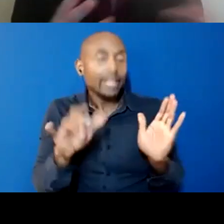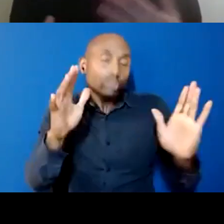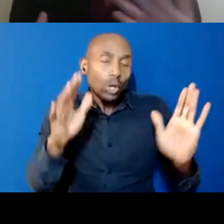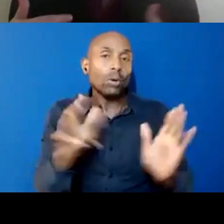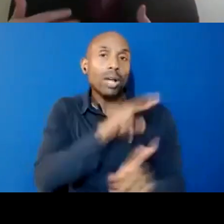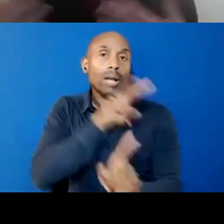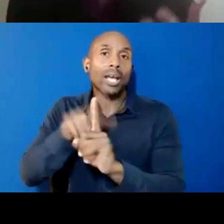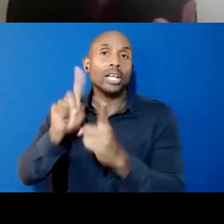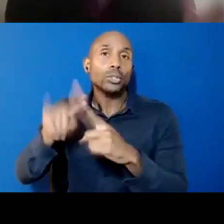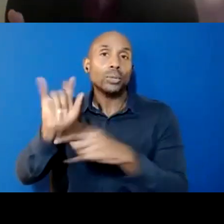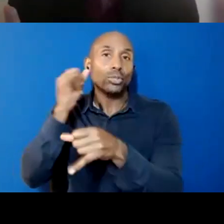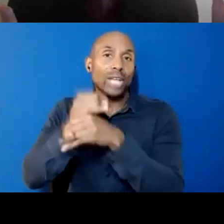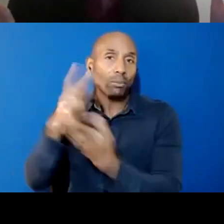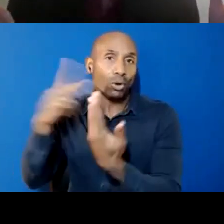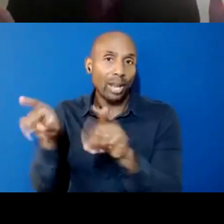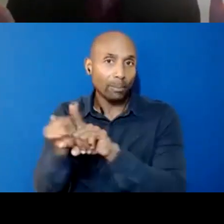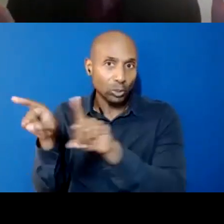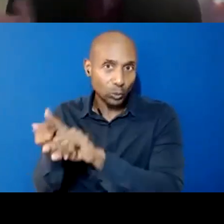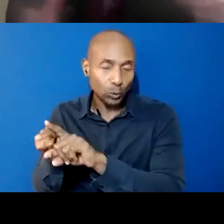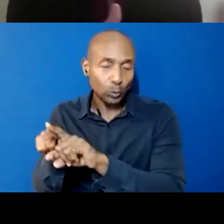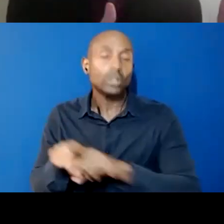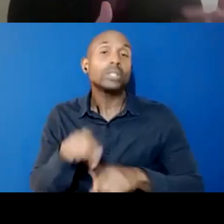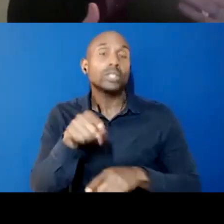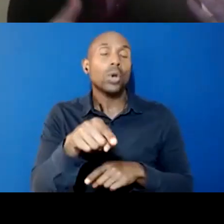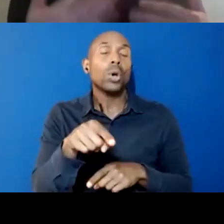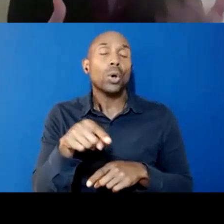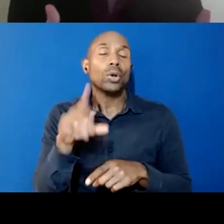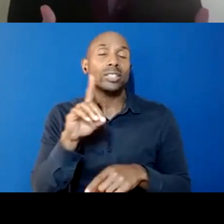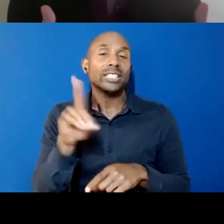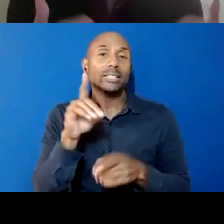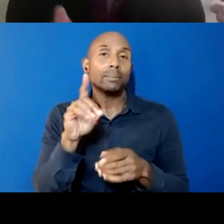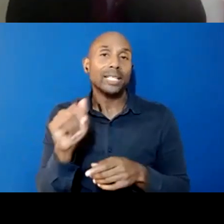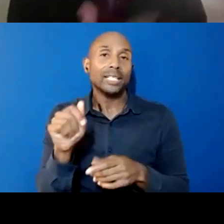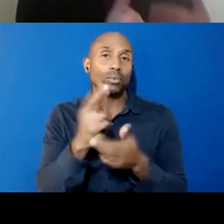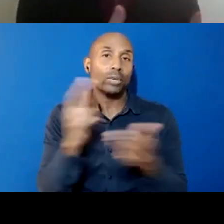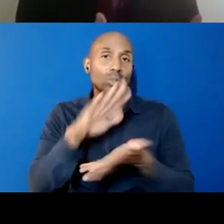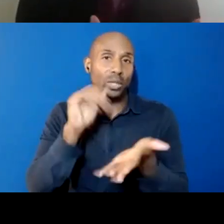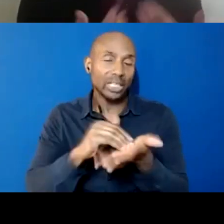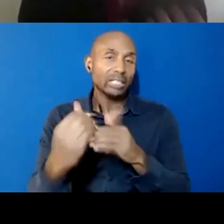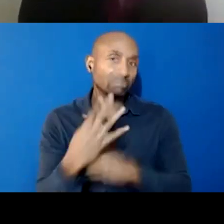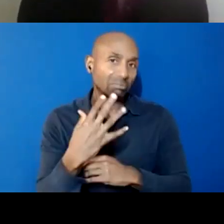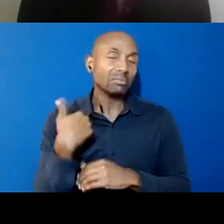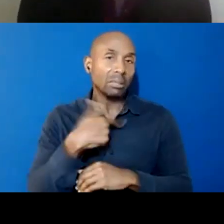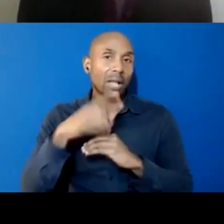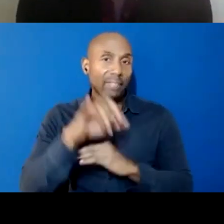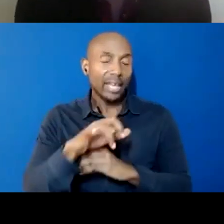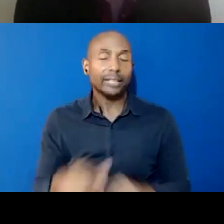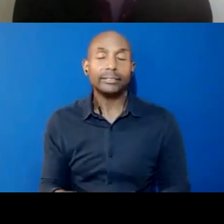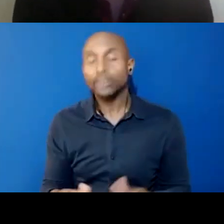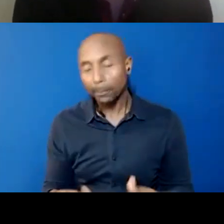hiring that assistance at the home university, it is the student's responsibility to pay for those.